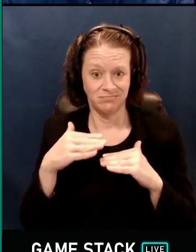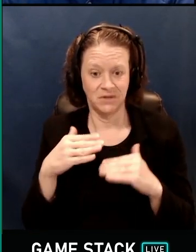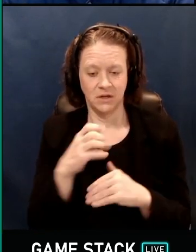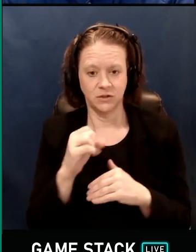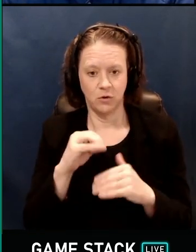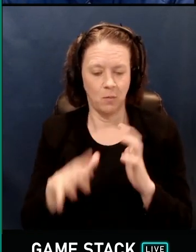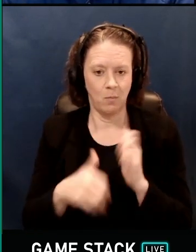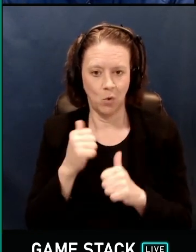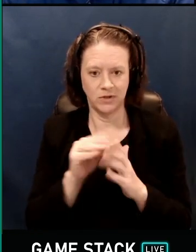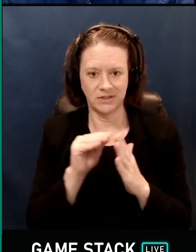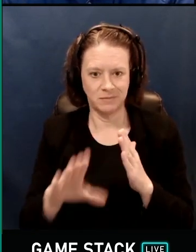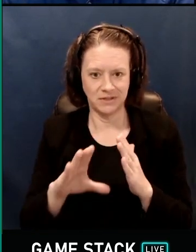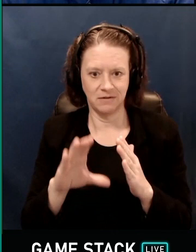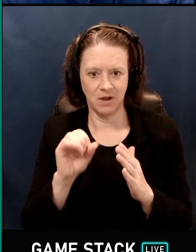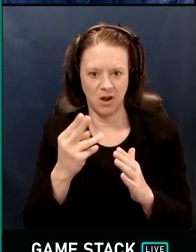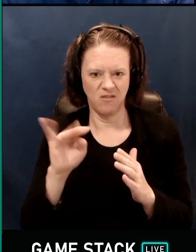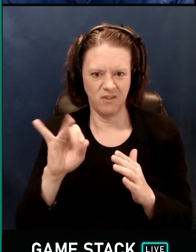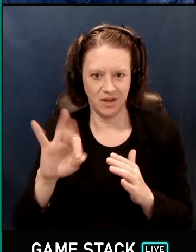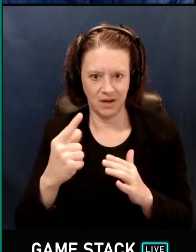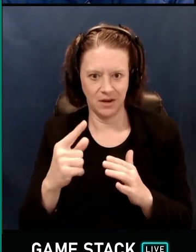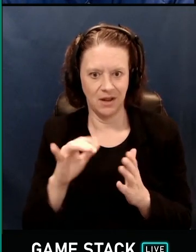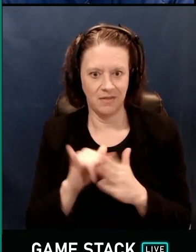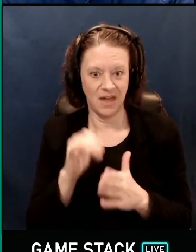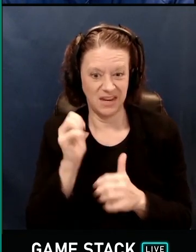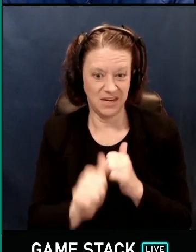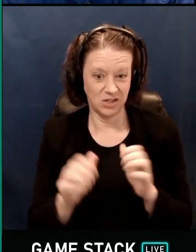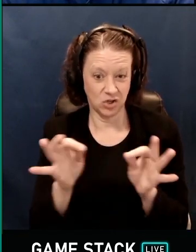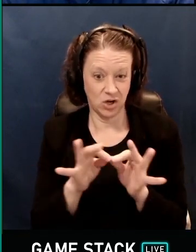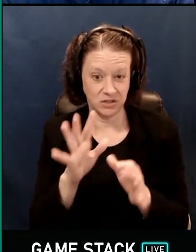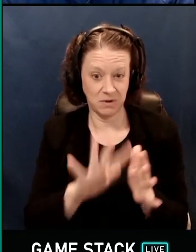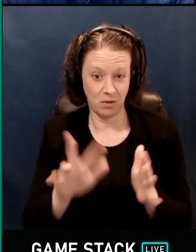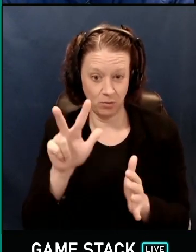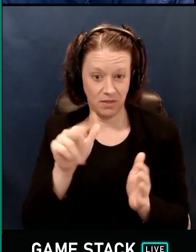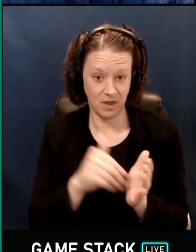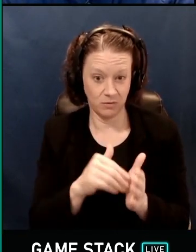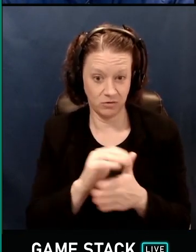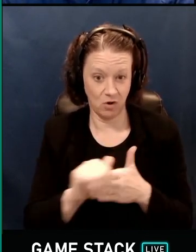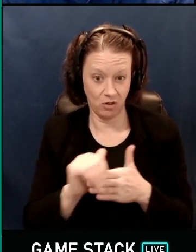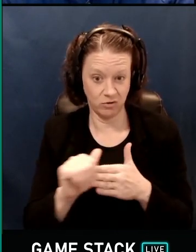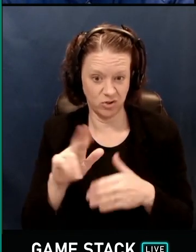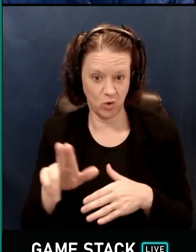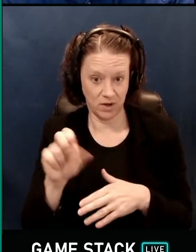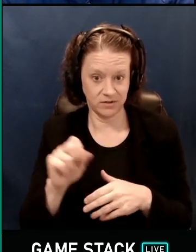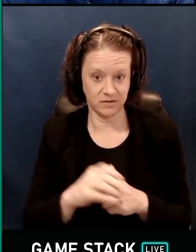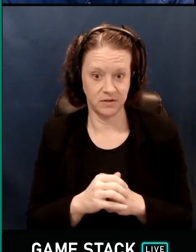about 3000 US dollars. We want to stop using these servers.